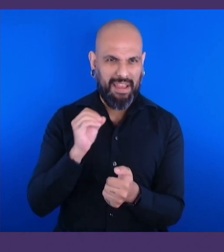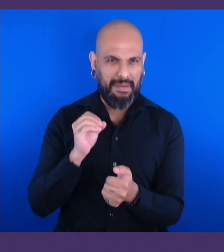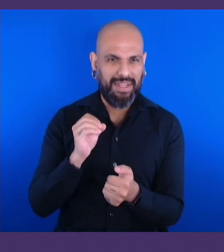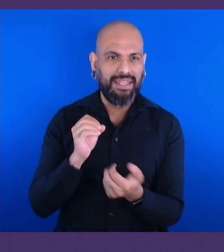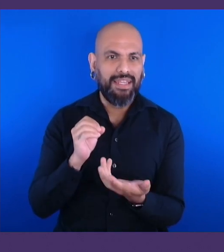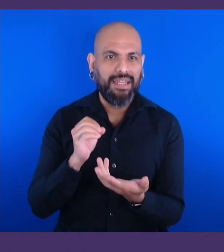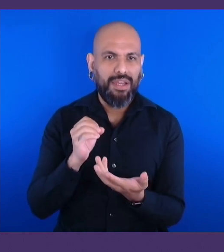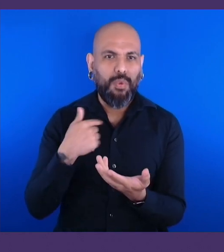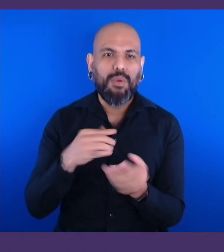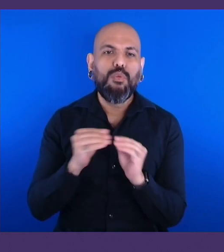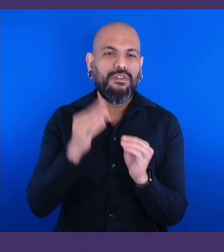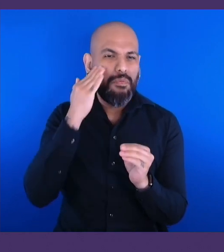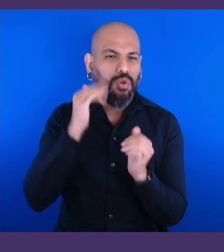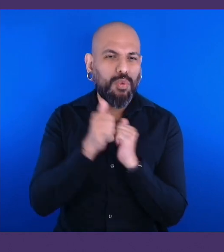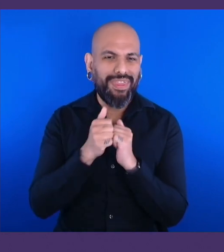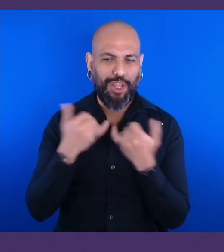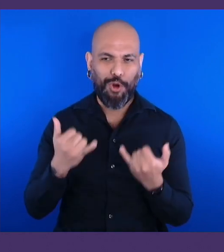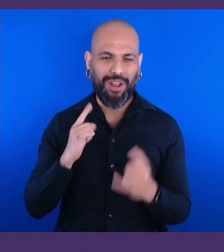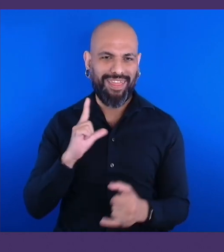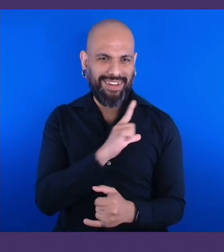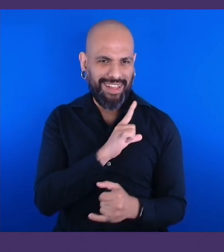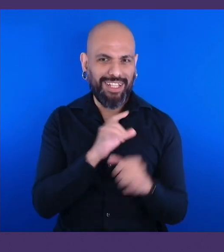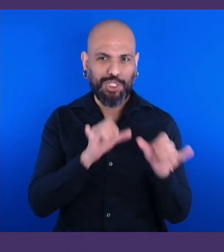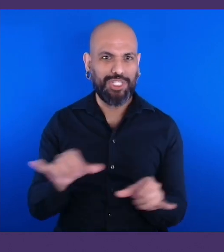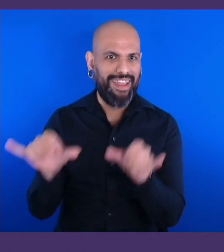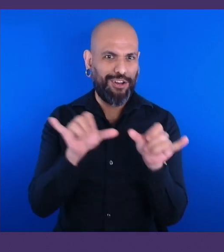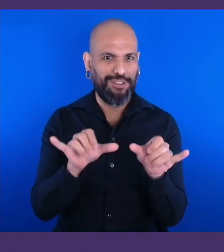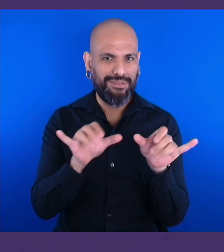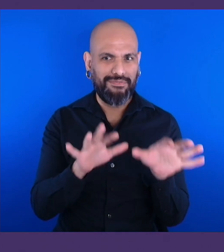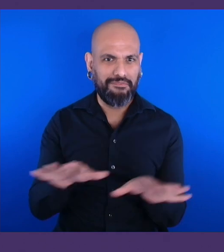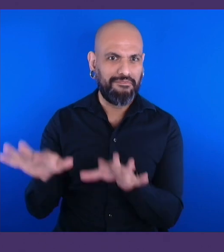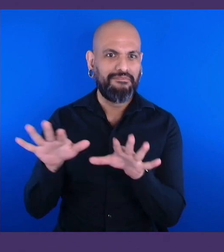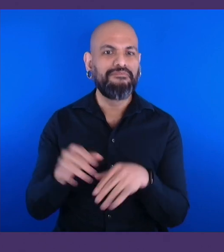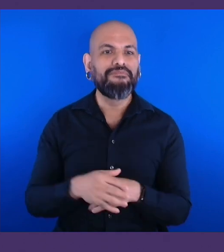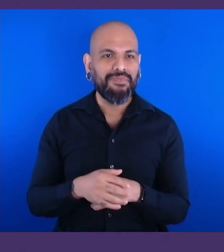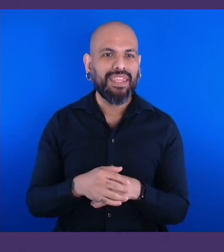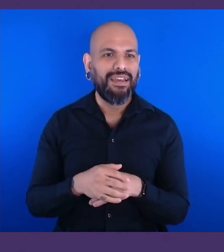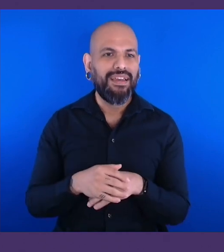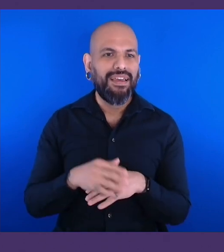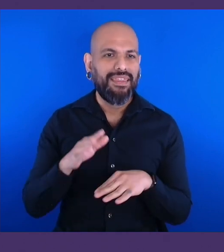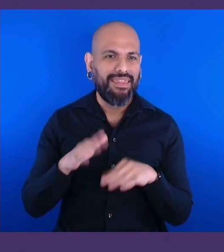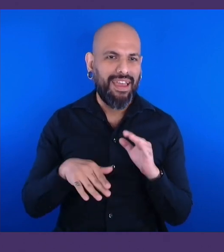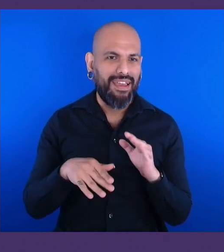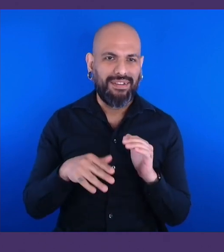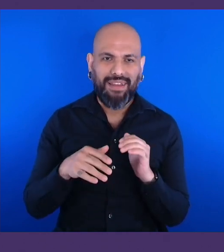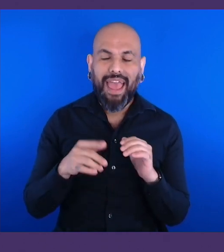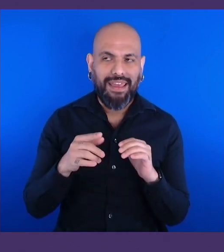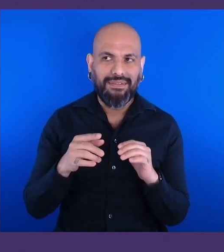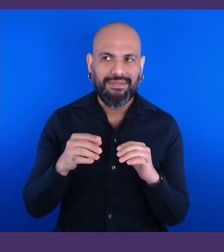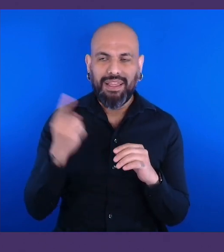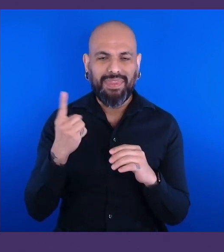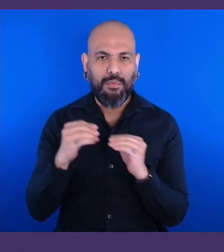and standards where we wouldn't be with something more customized. So, I think that that just sort of common body